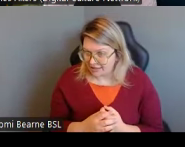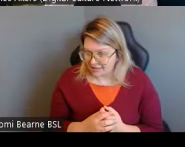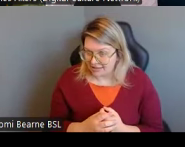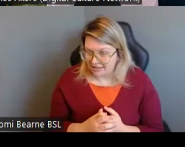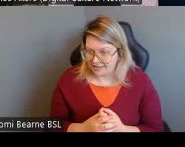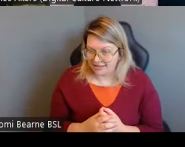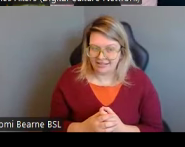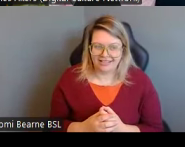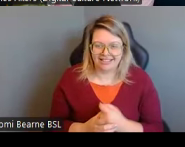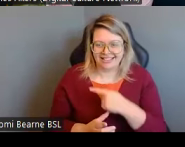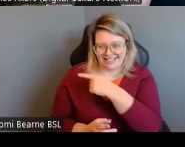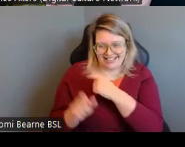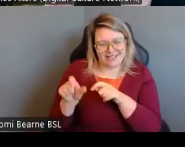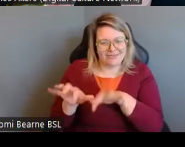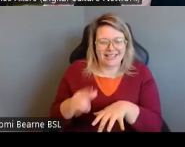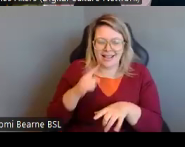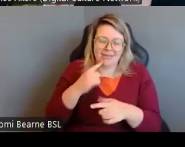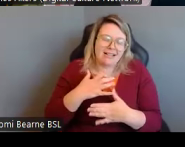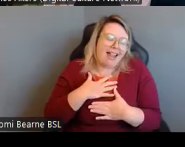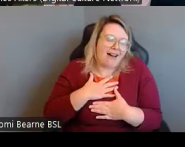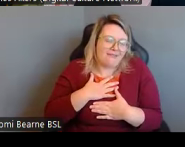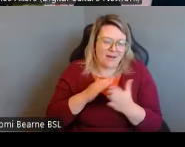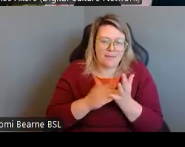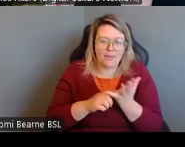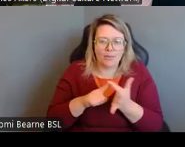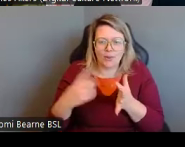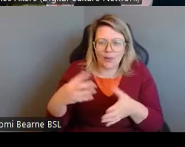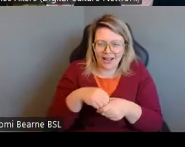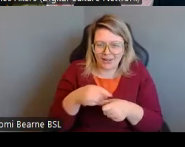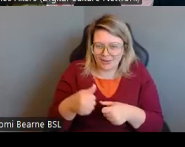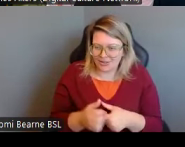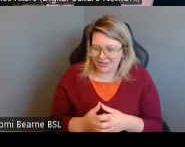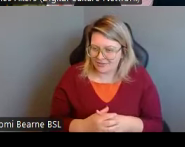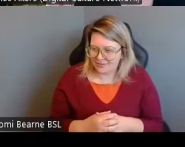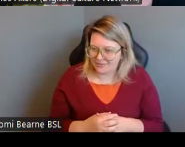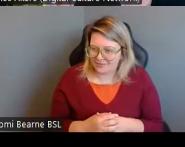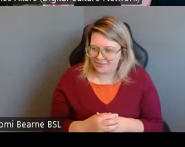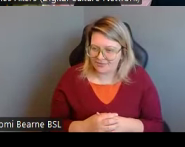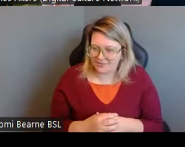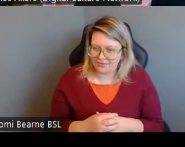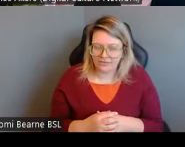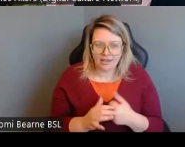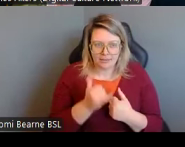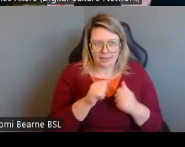What happens if things go wrong? It's something to think about. You might want to spread the risk and have